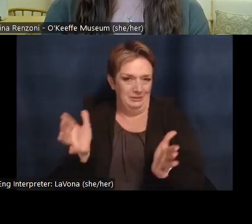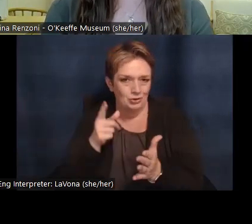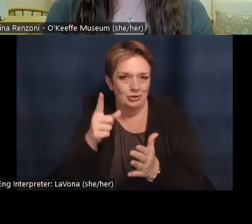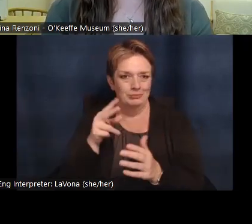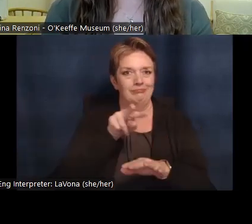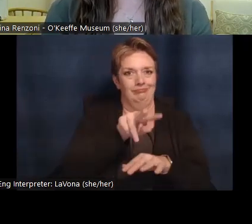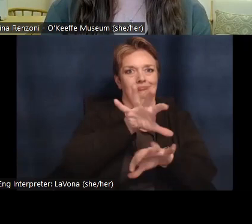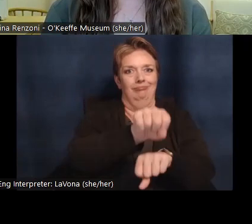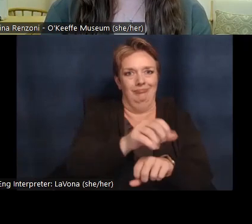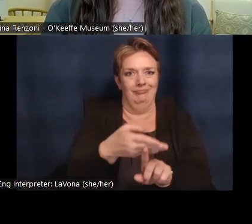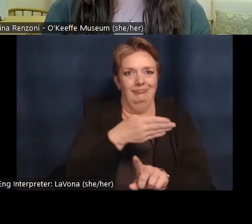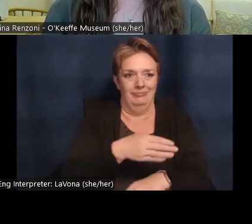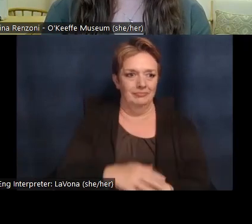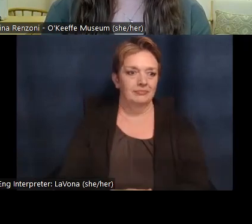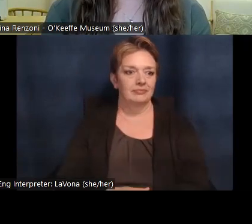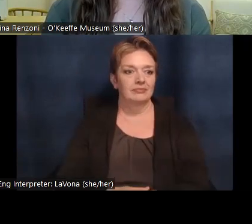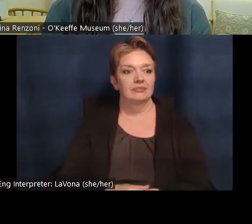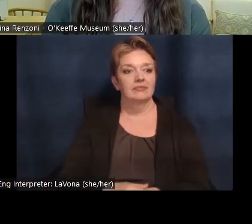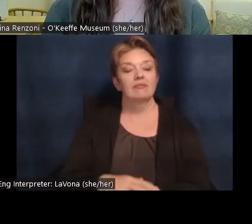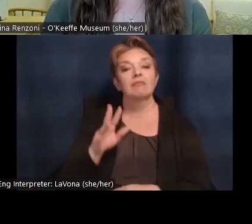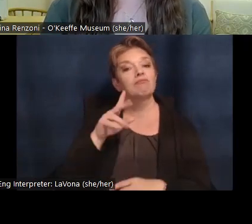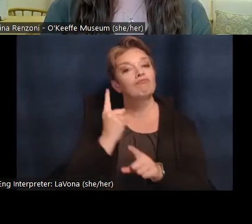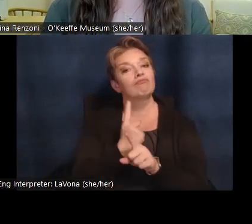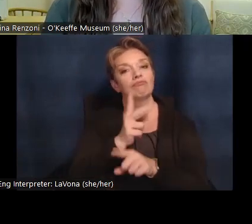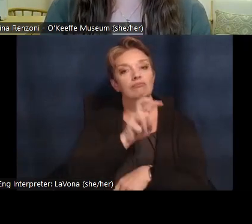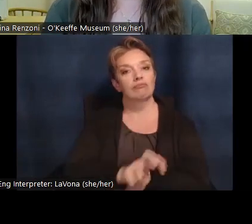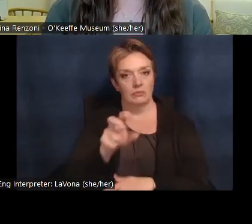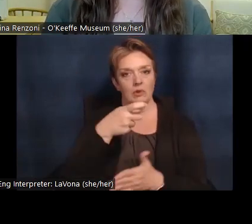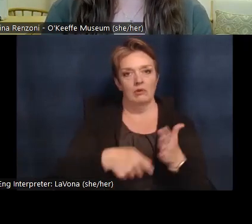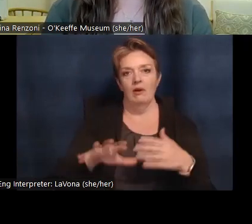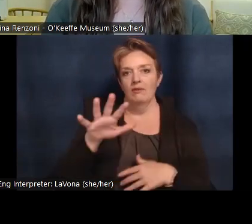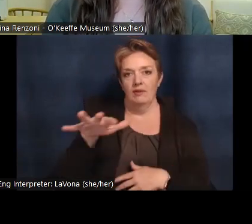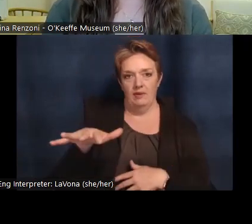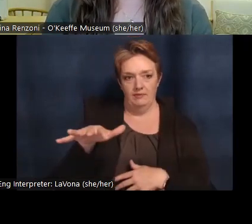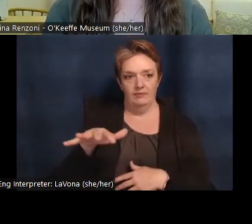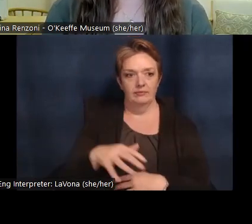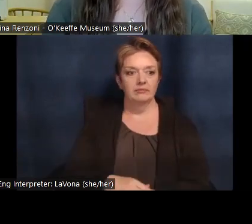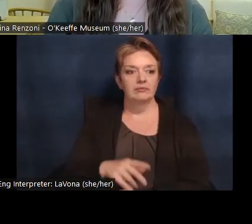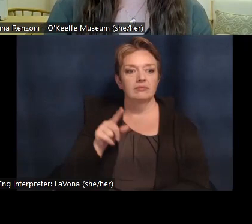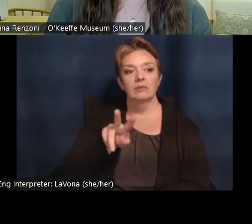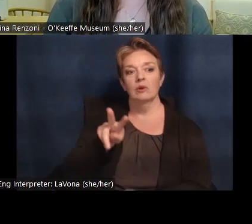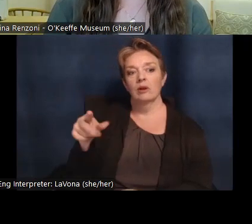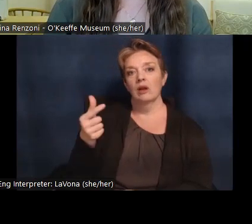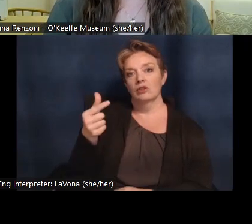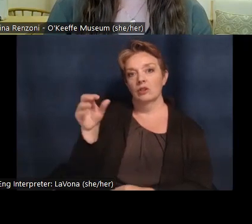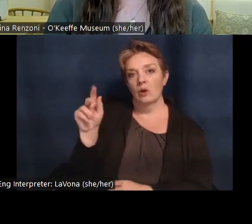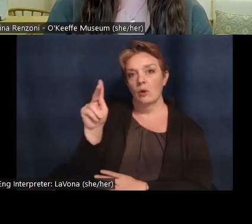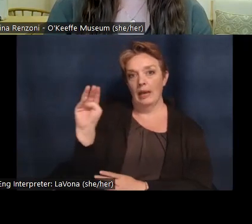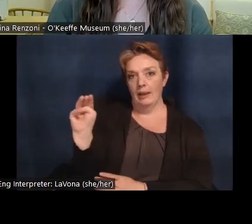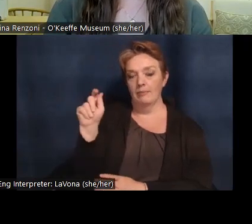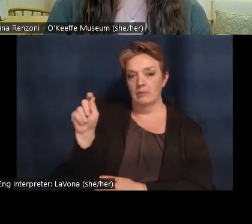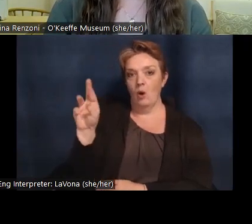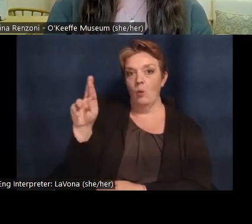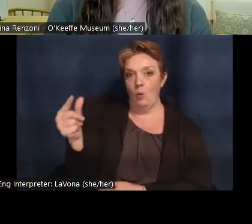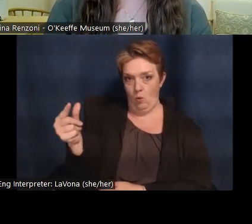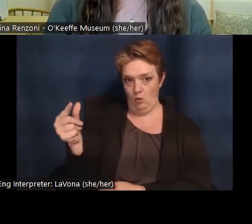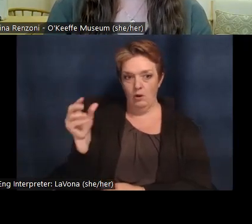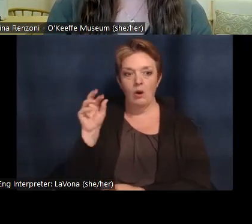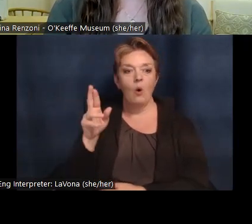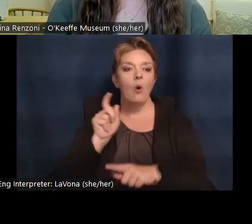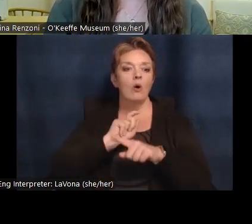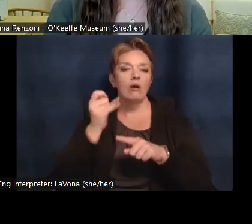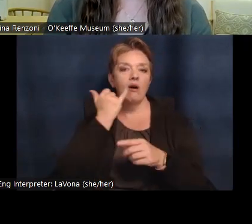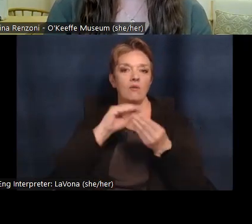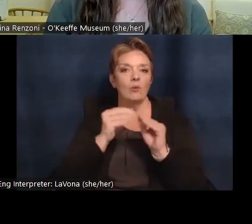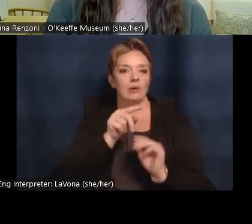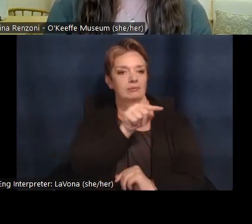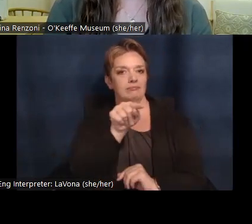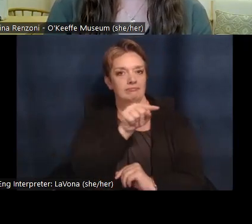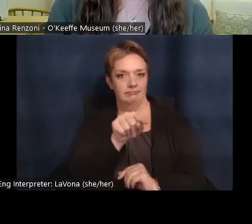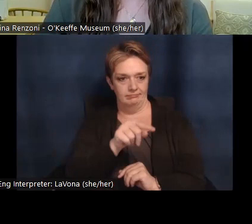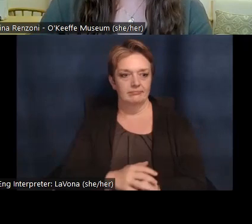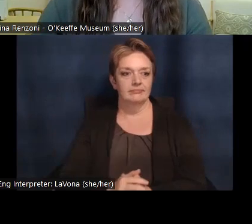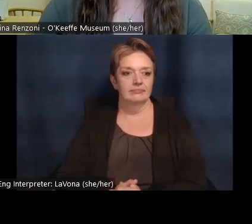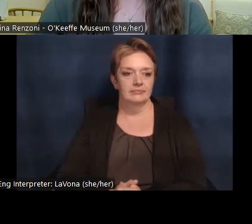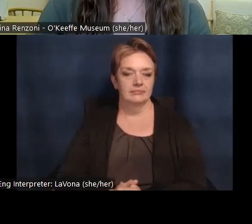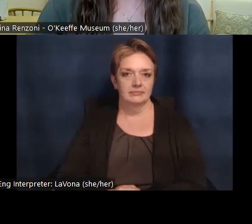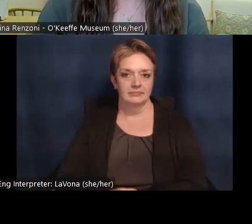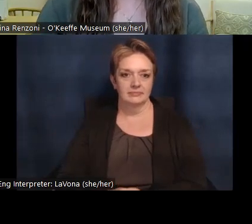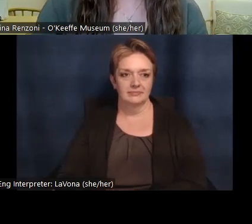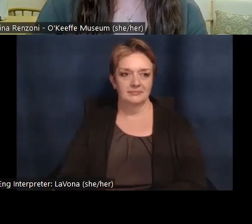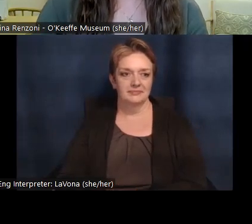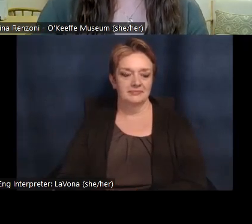Standard tour is $55.00, and you can visit geocam.org or call us at (505) 685-4016 for more information.